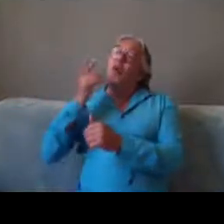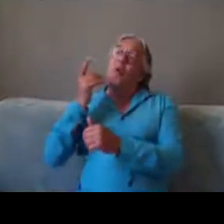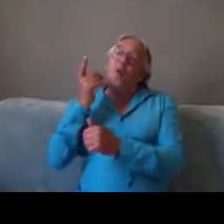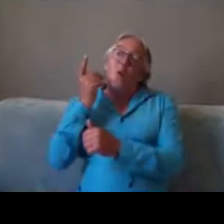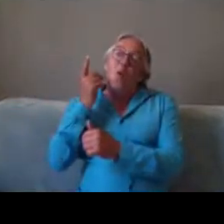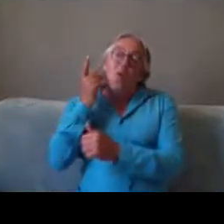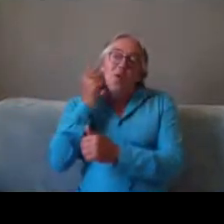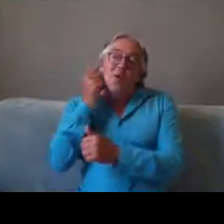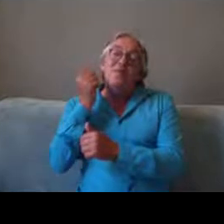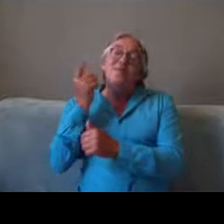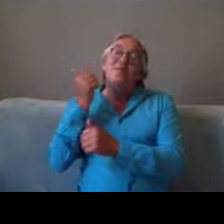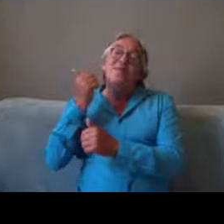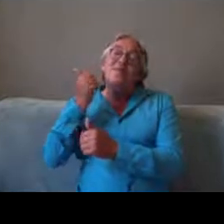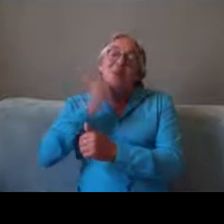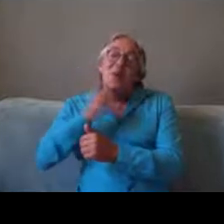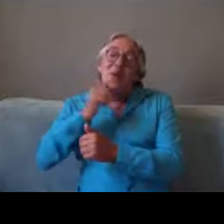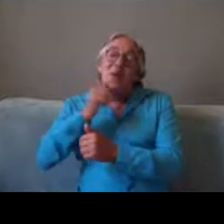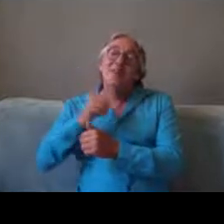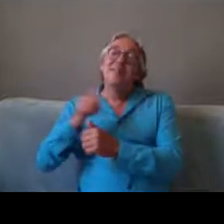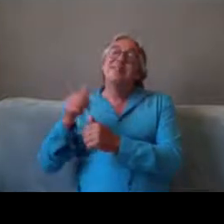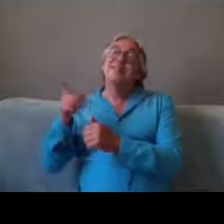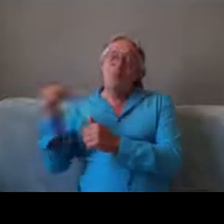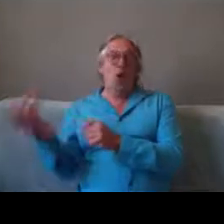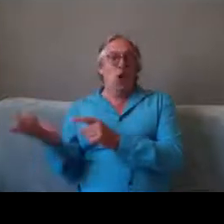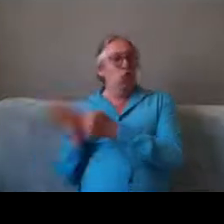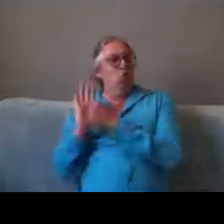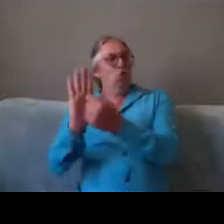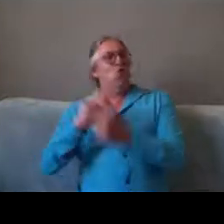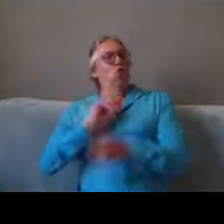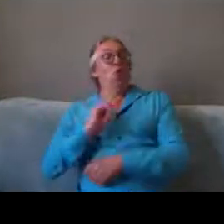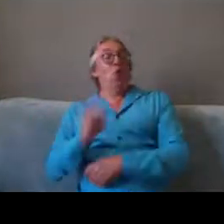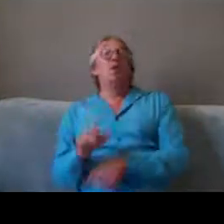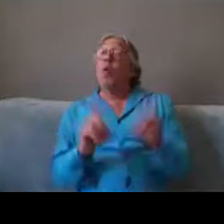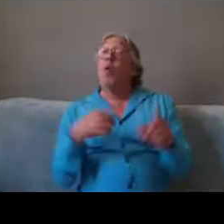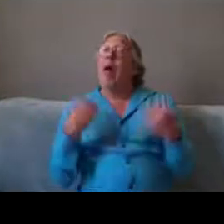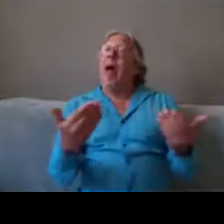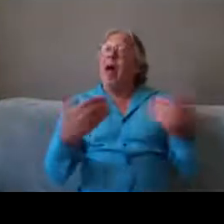And we also like to encourage that this cooperation happens